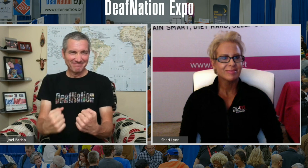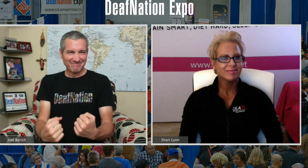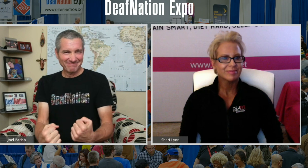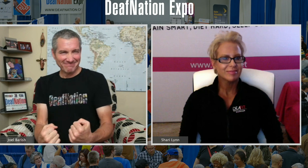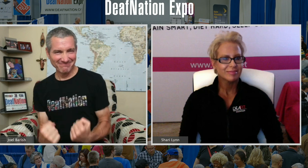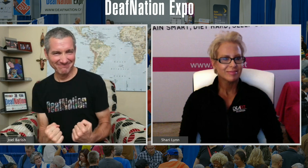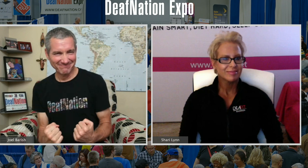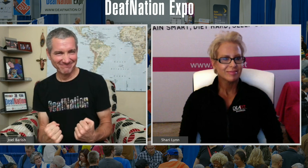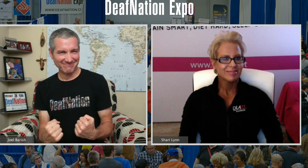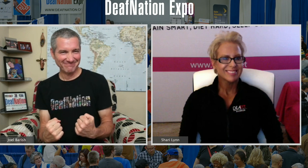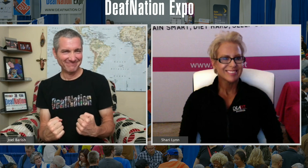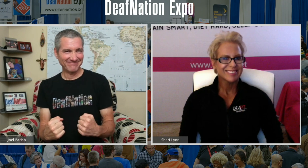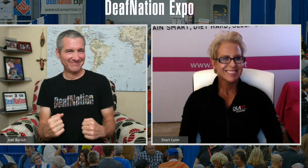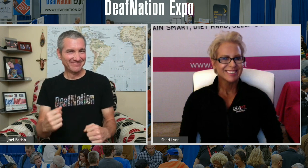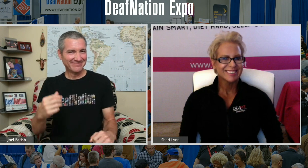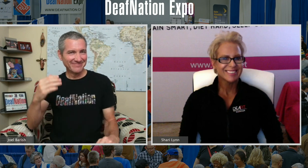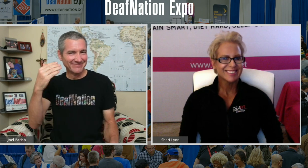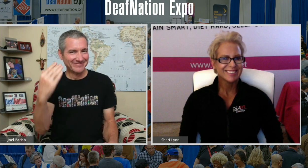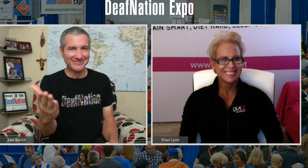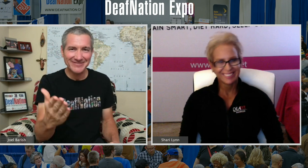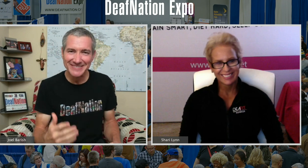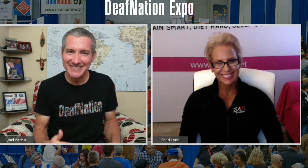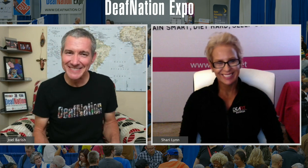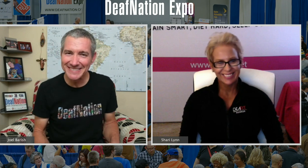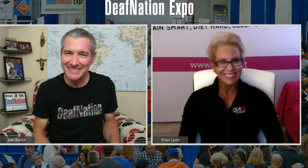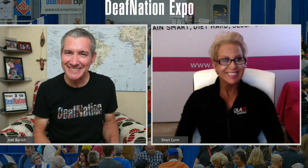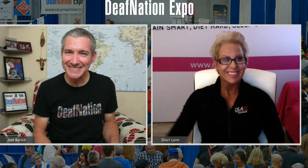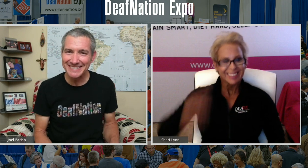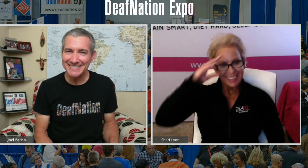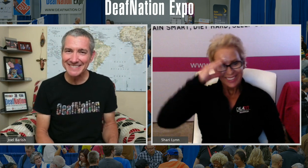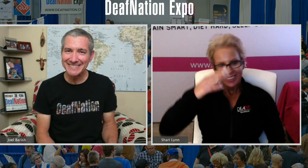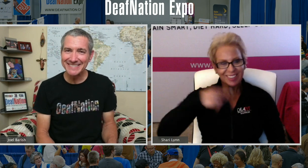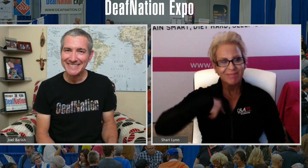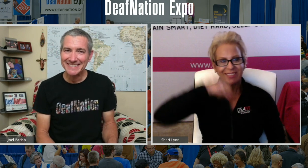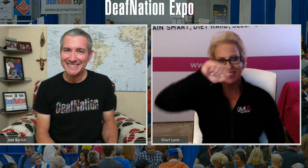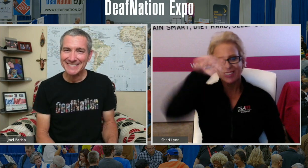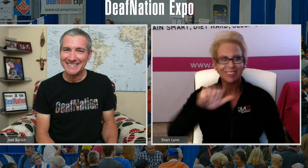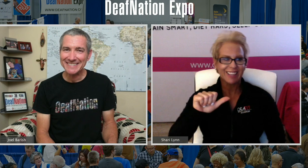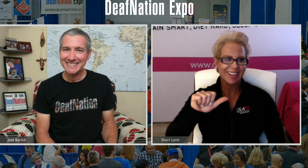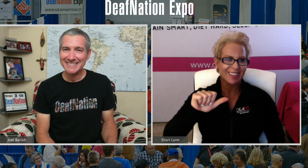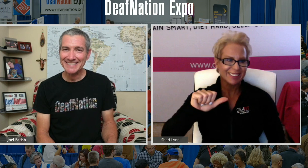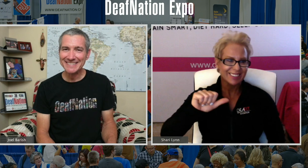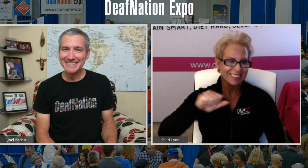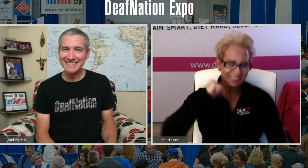You look very strong! Hi! I’m Shari.